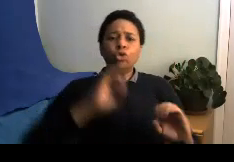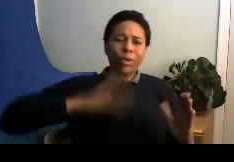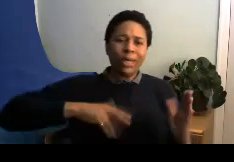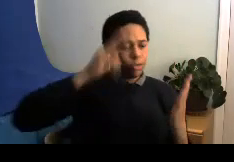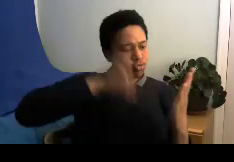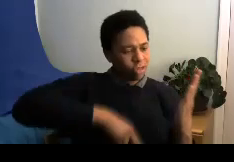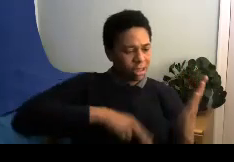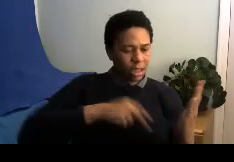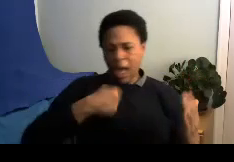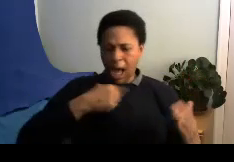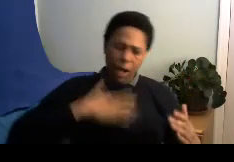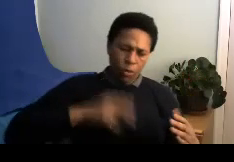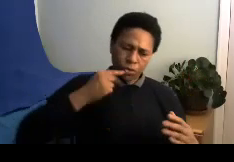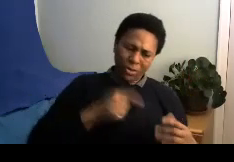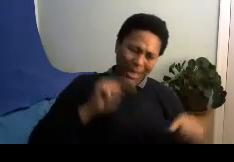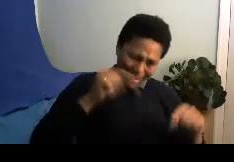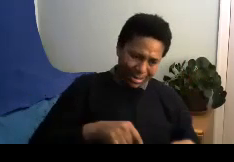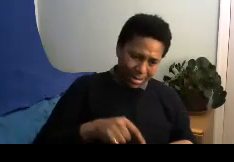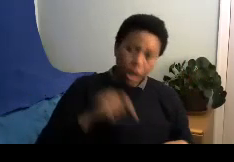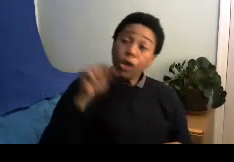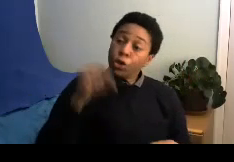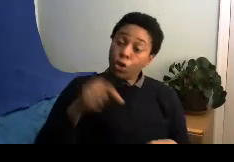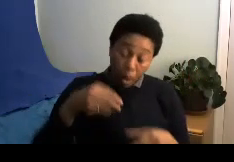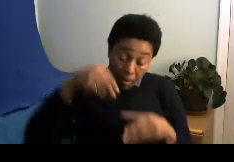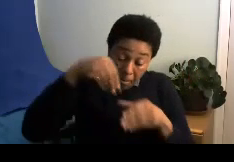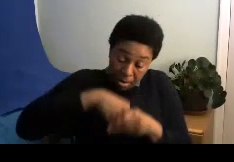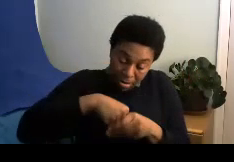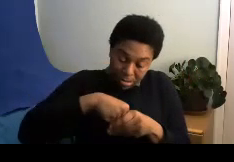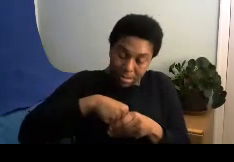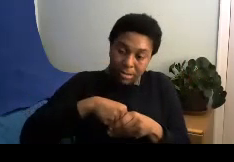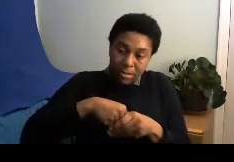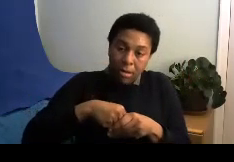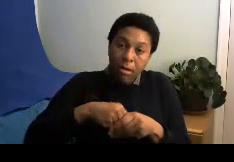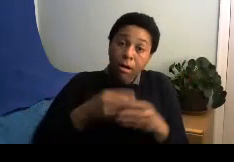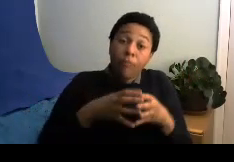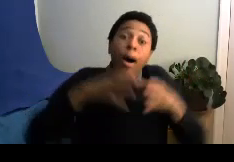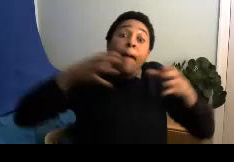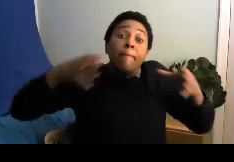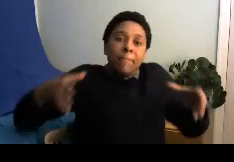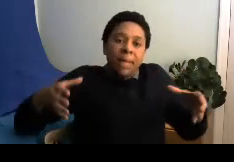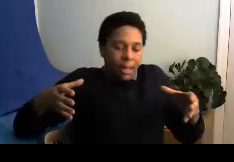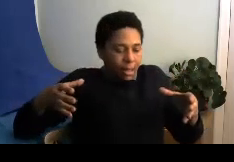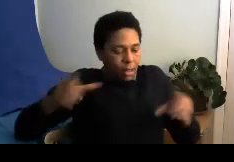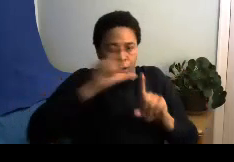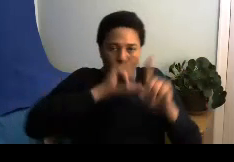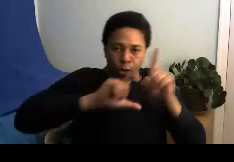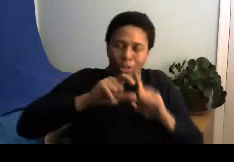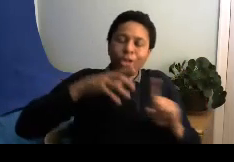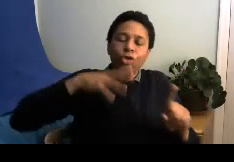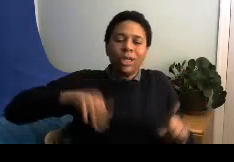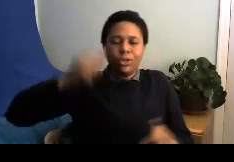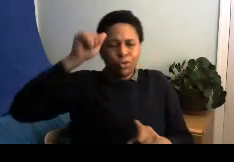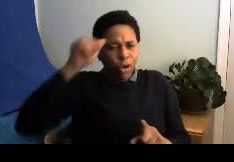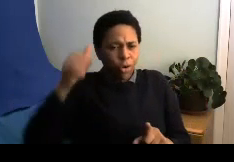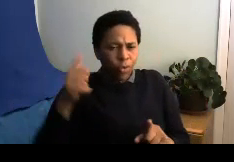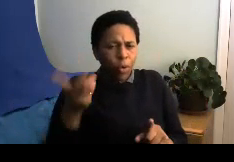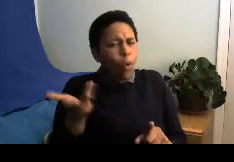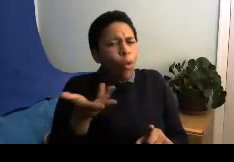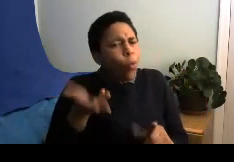have to say. Because know, you're part of something much bigger. And you sort of have to know from whence you came, you